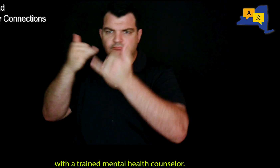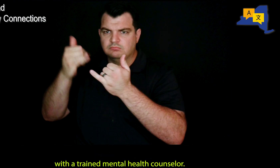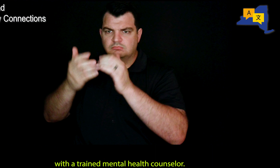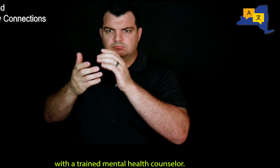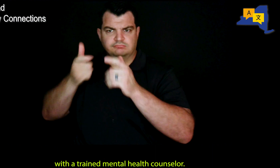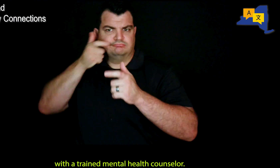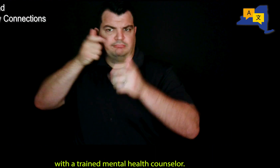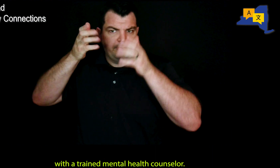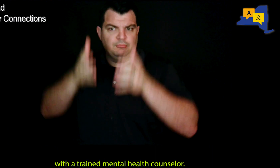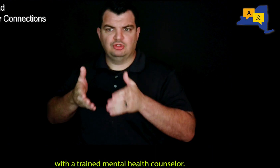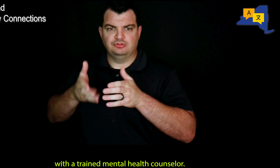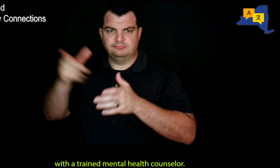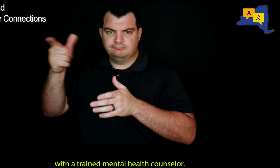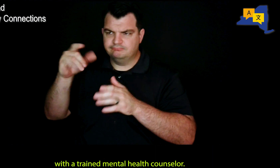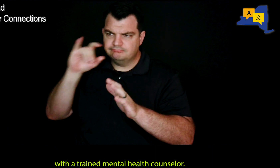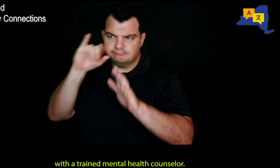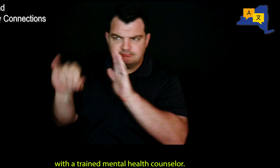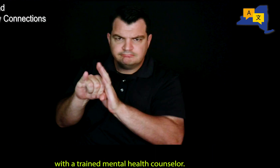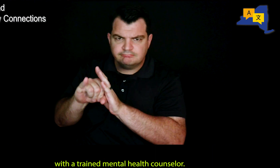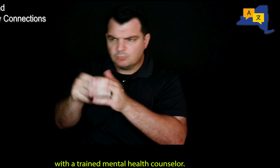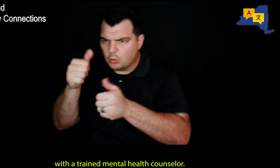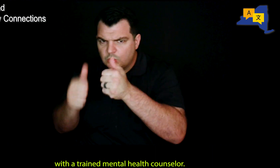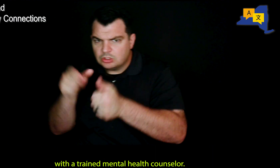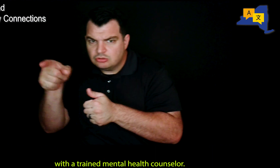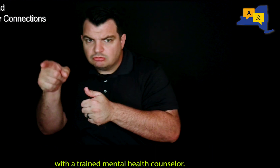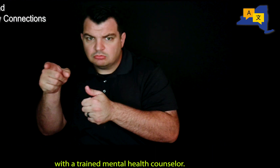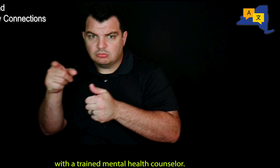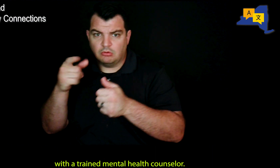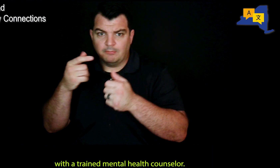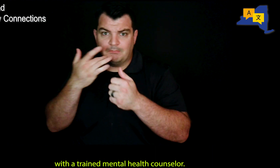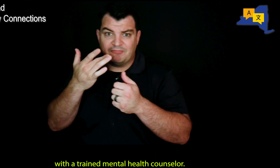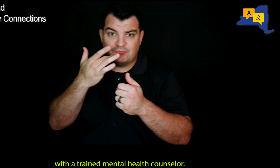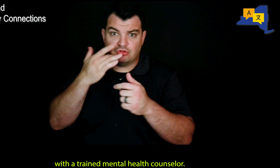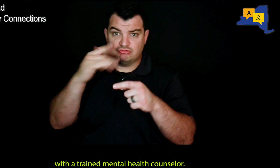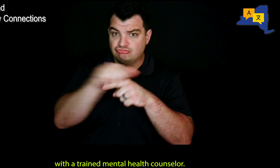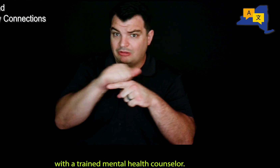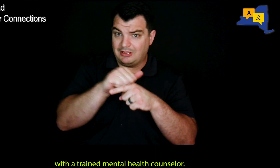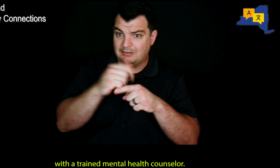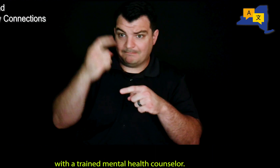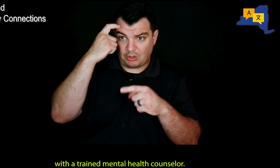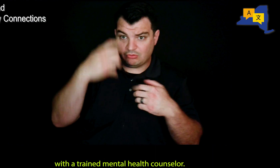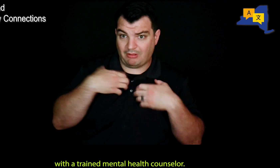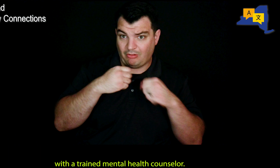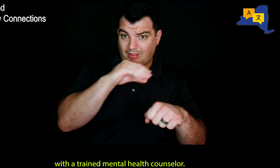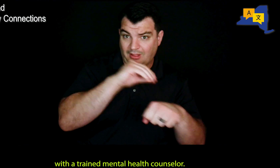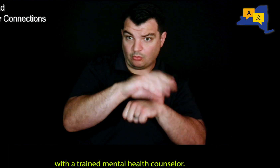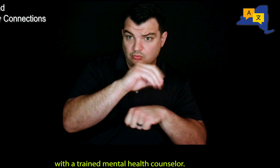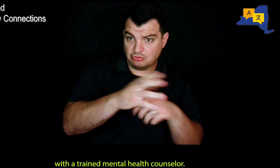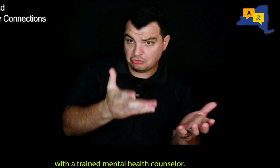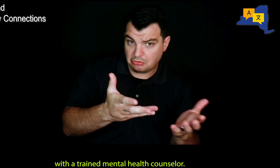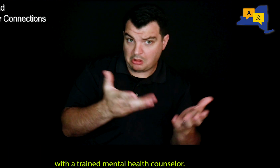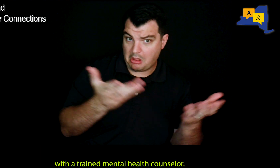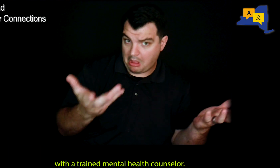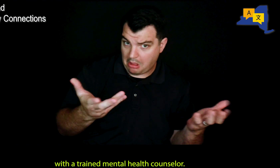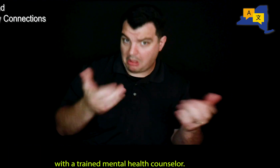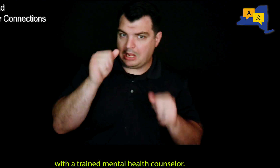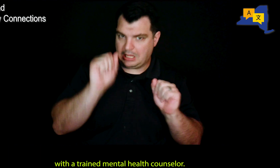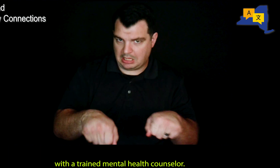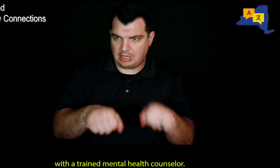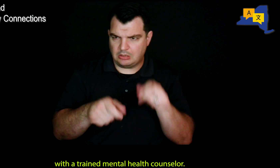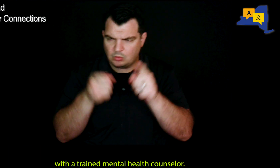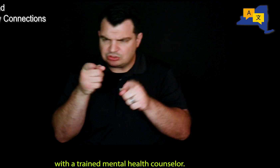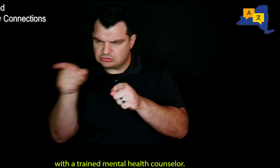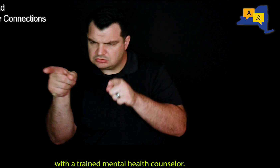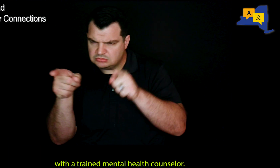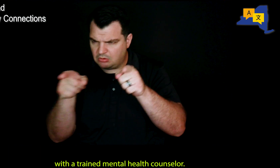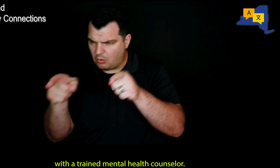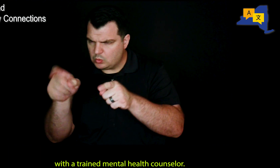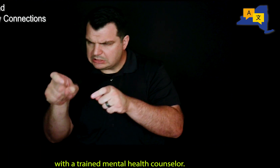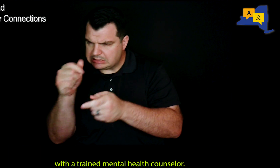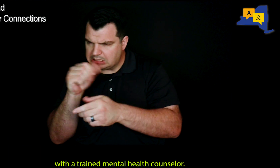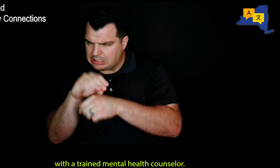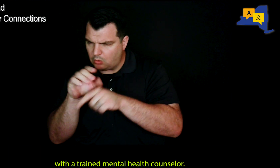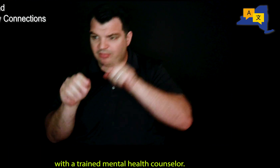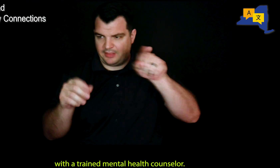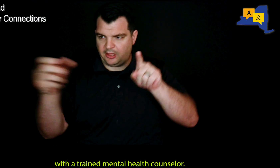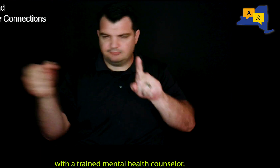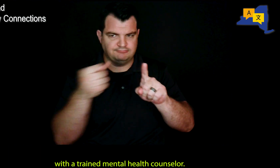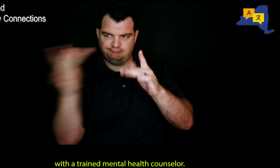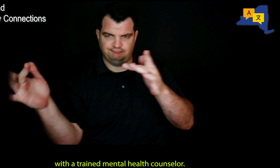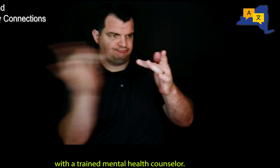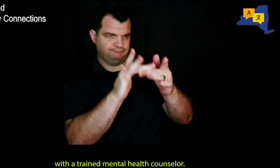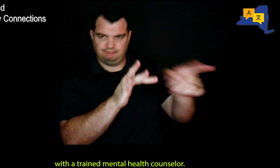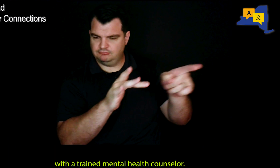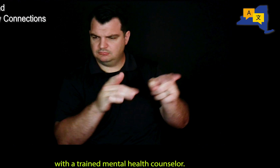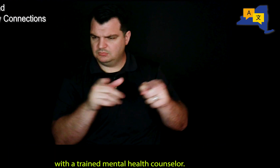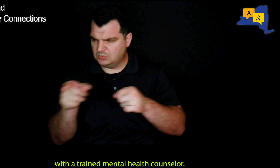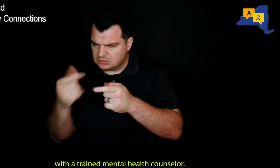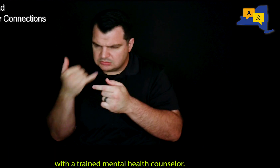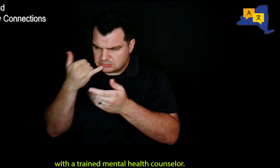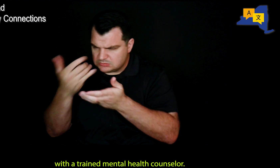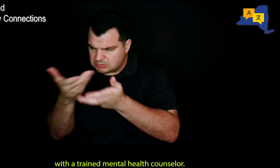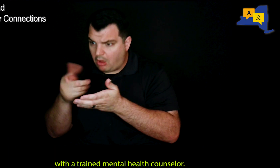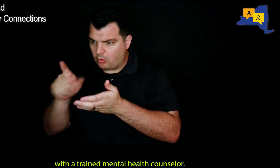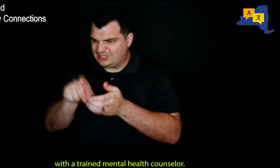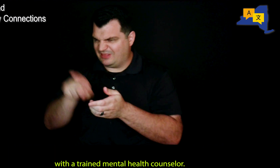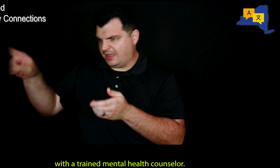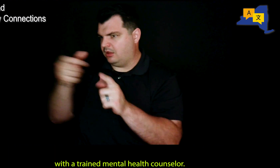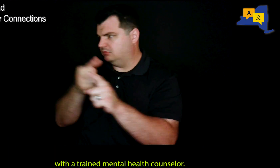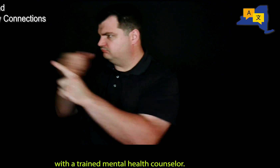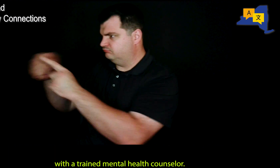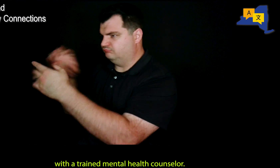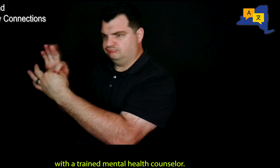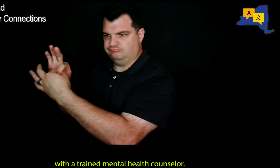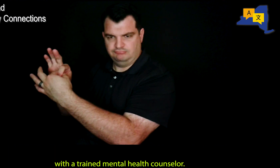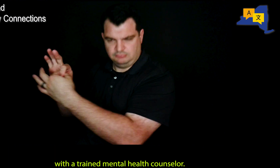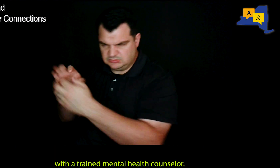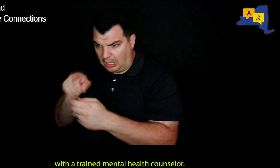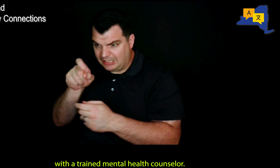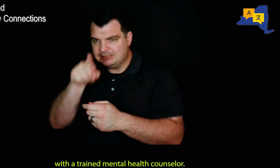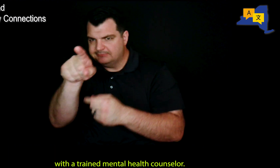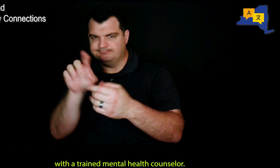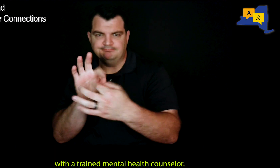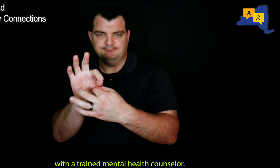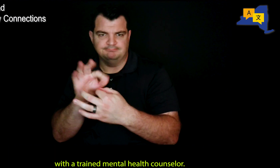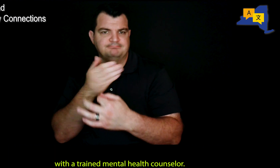with a trained mental health counselor.